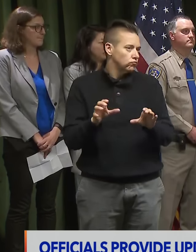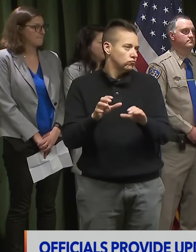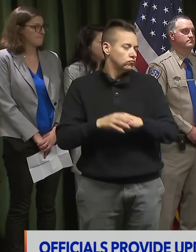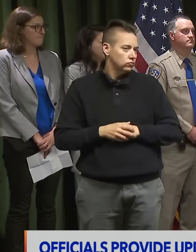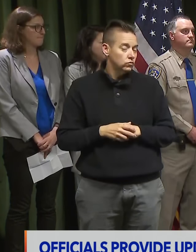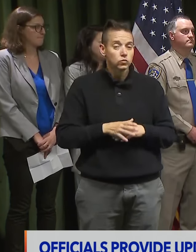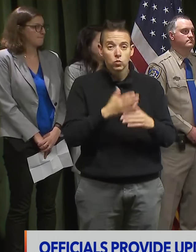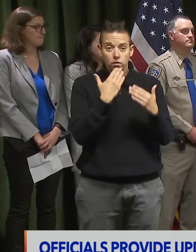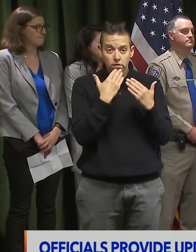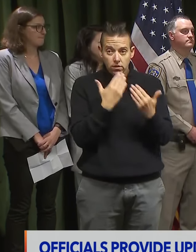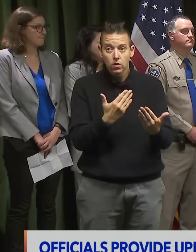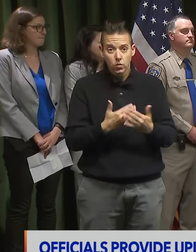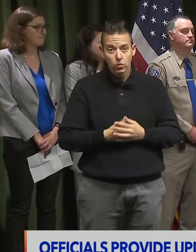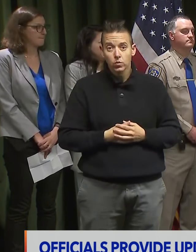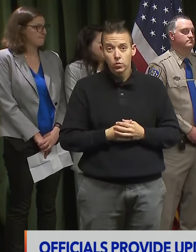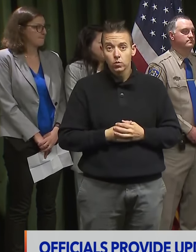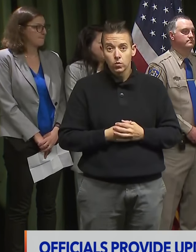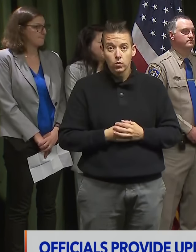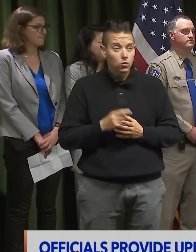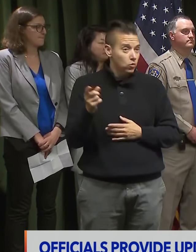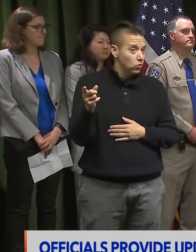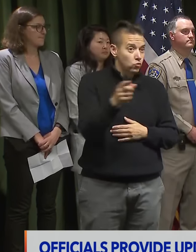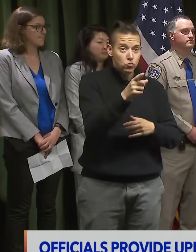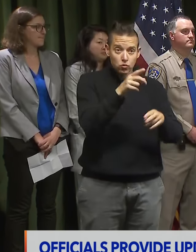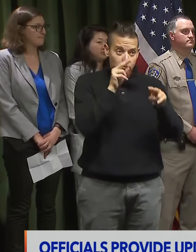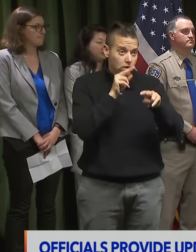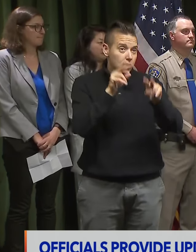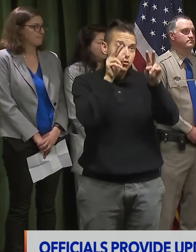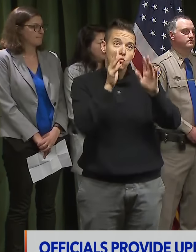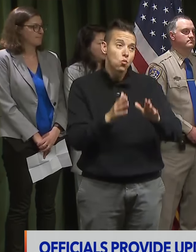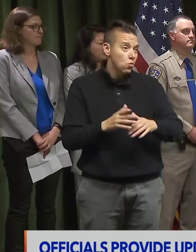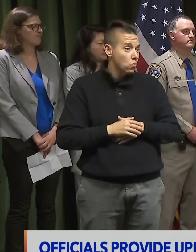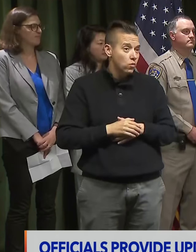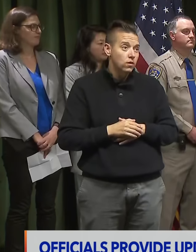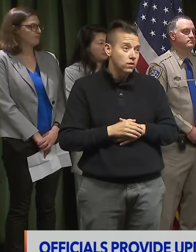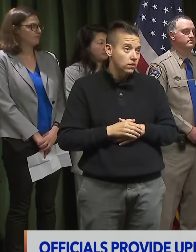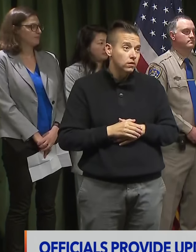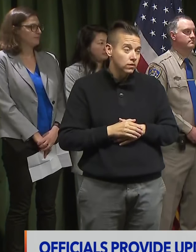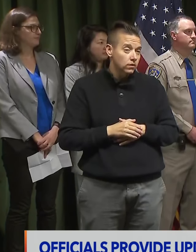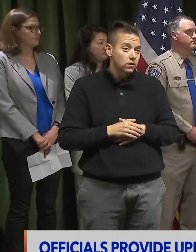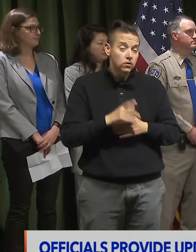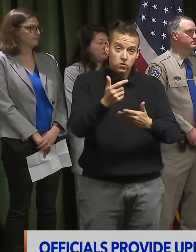INVESTIGATION THAT OUR HOMICIDE WE'RE CONDUCTING. SO